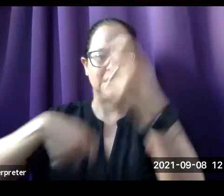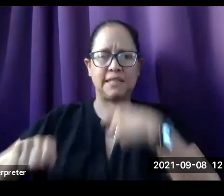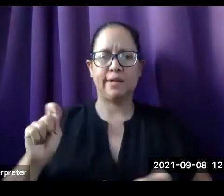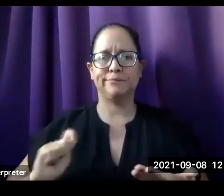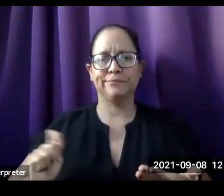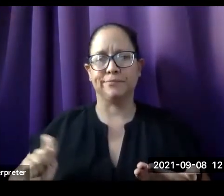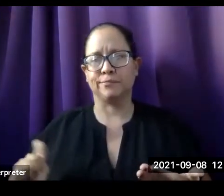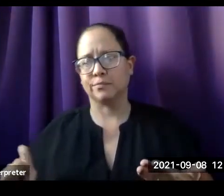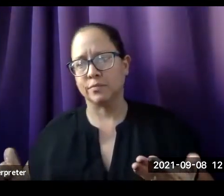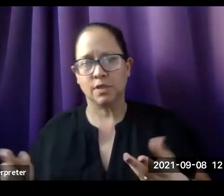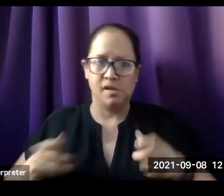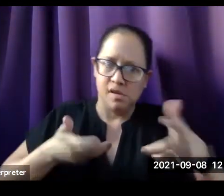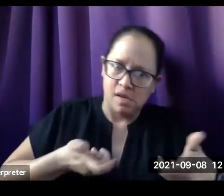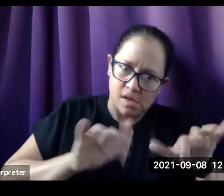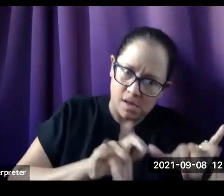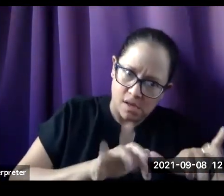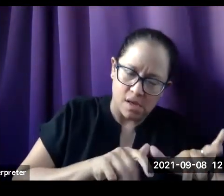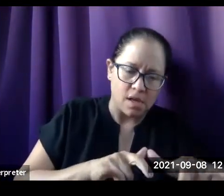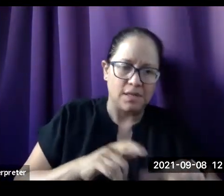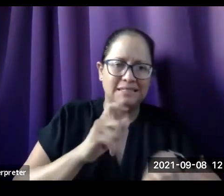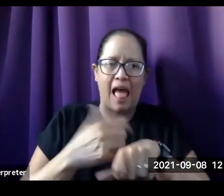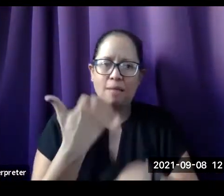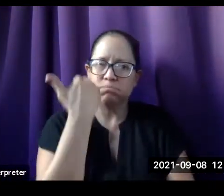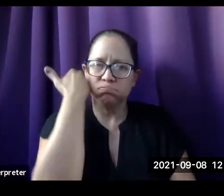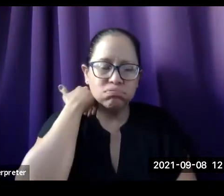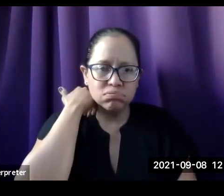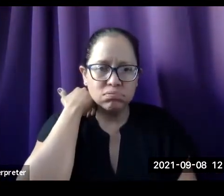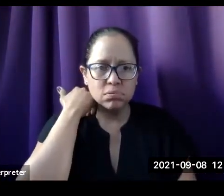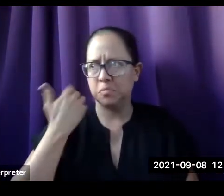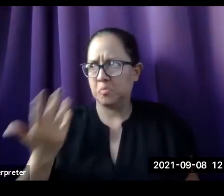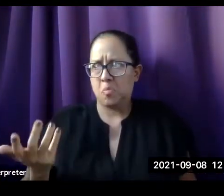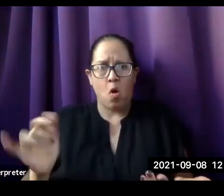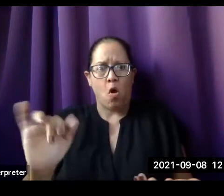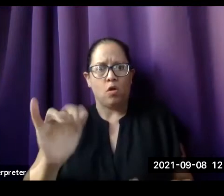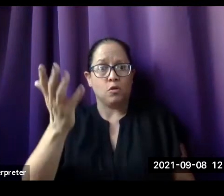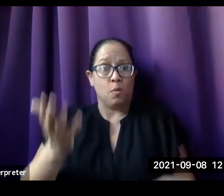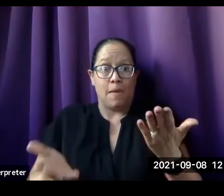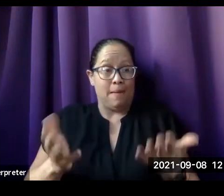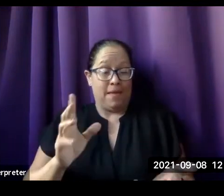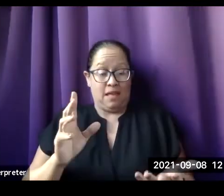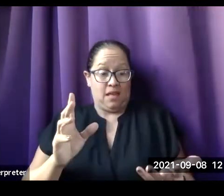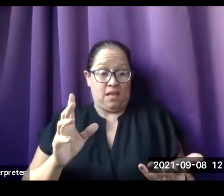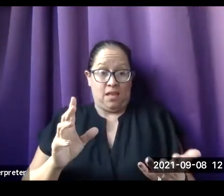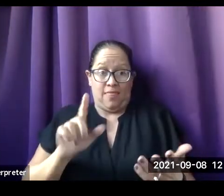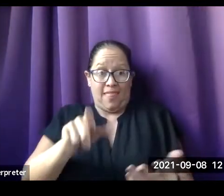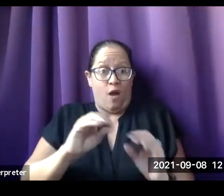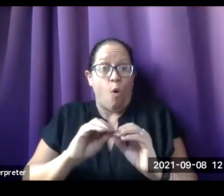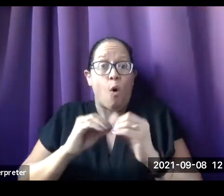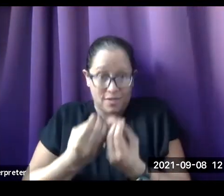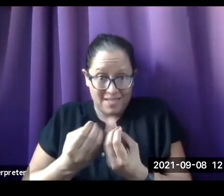or a way of paying for the care for their data, let alone for themselves.